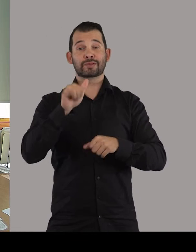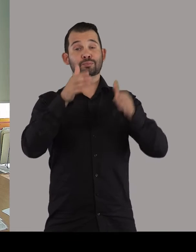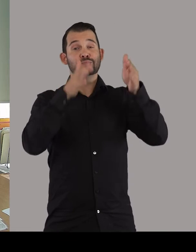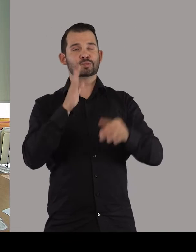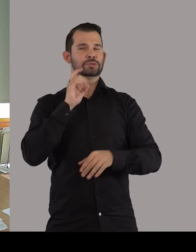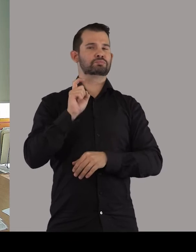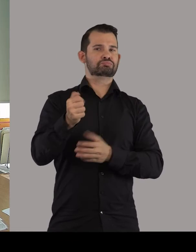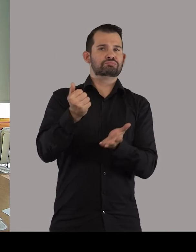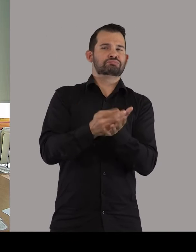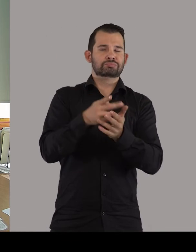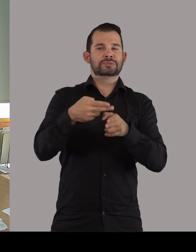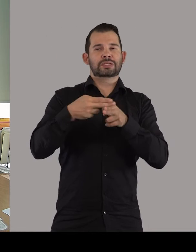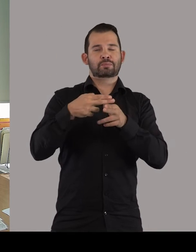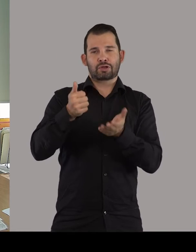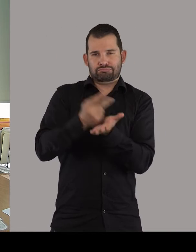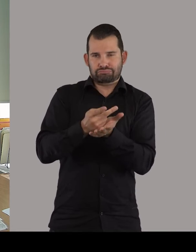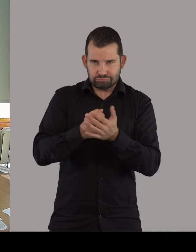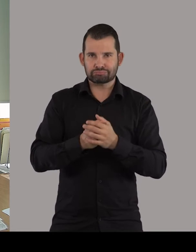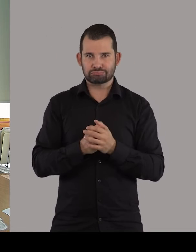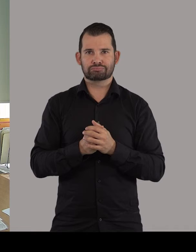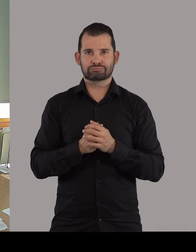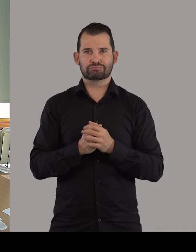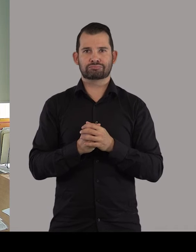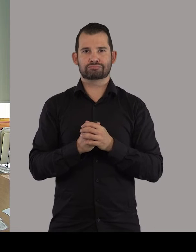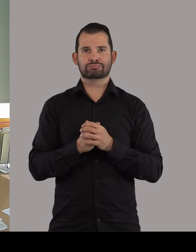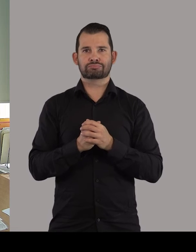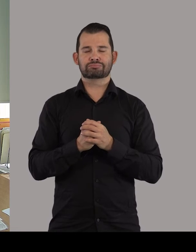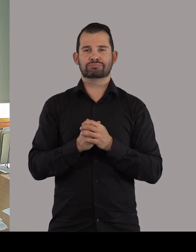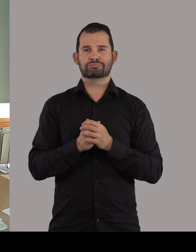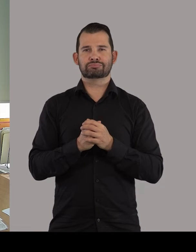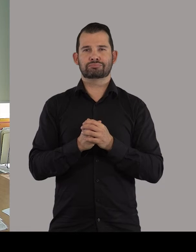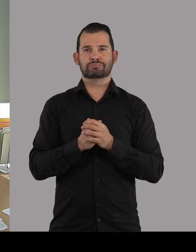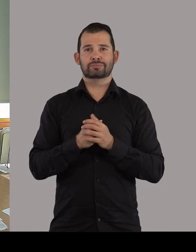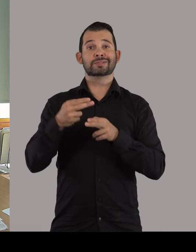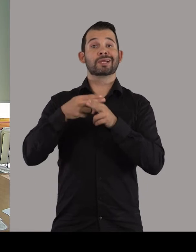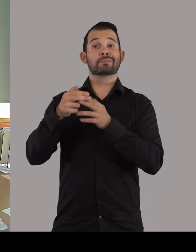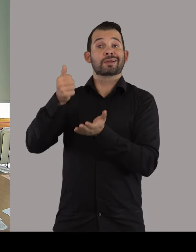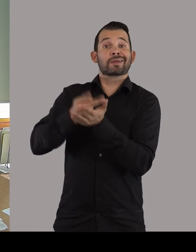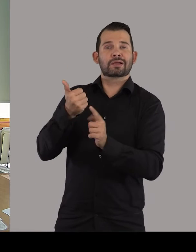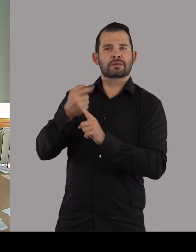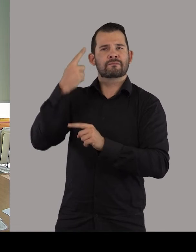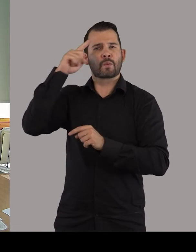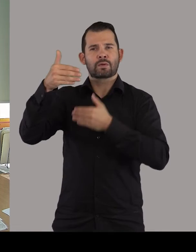that person would be given temporary eligibility. Temporary eligibility is for a specific period.